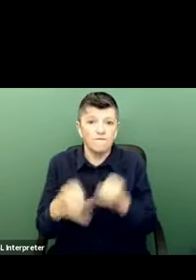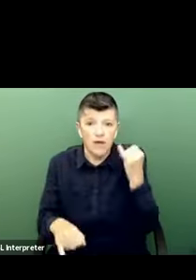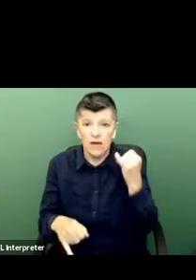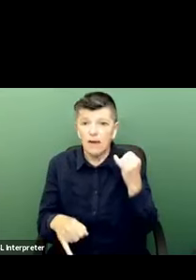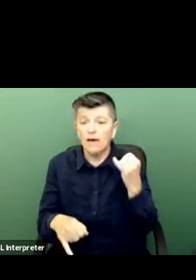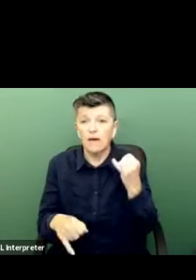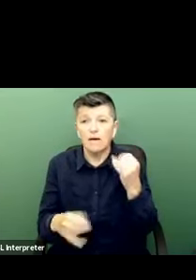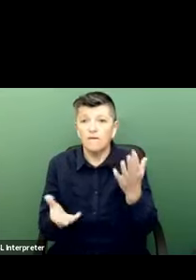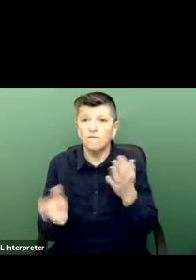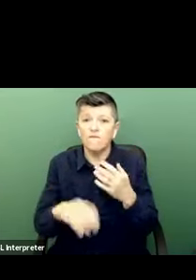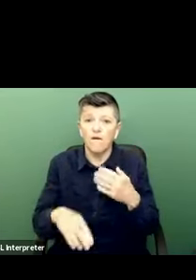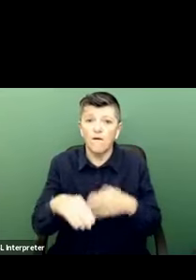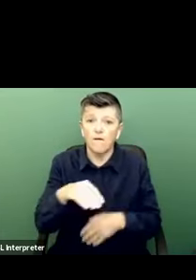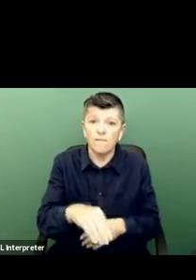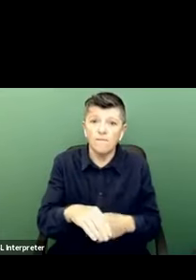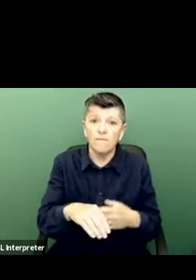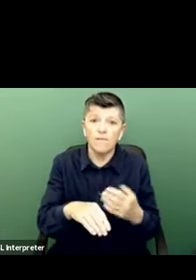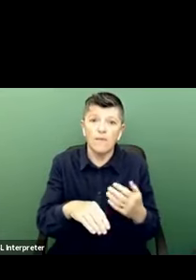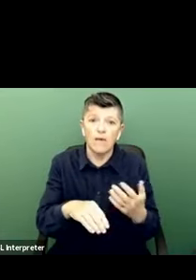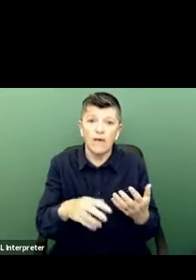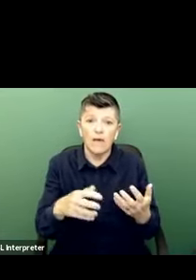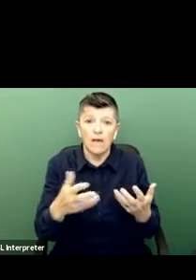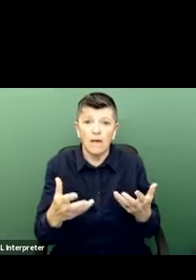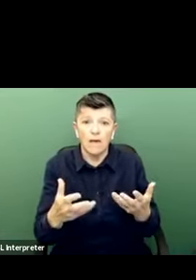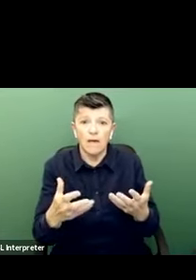the right to food, medicine or to some basic income